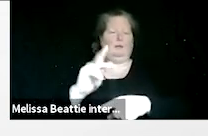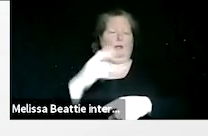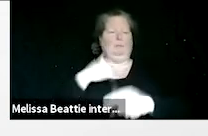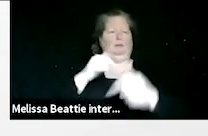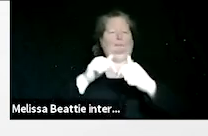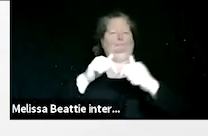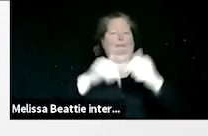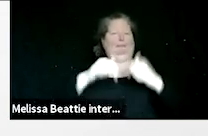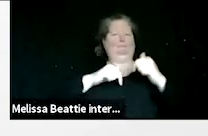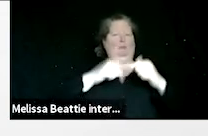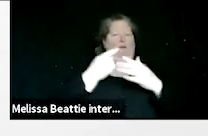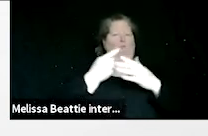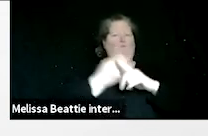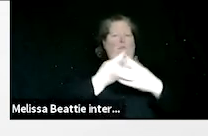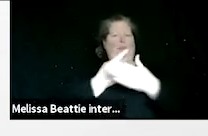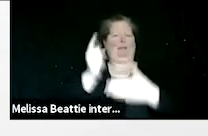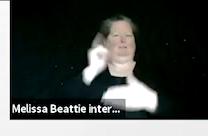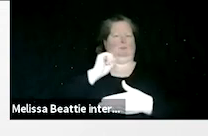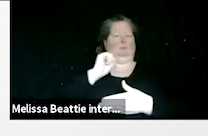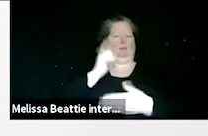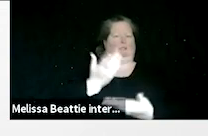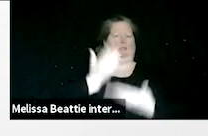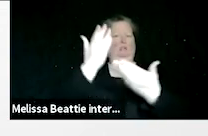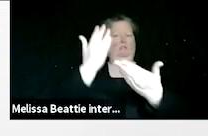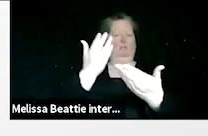last week. Who are you talking to, that's not in your lane.